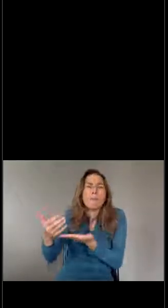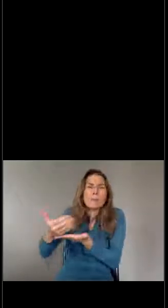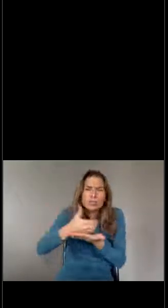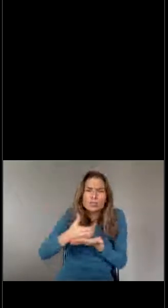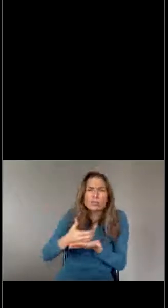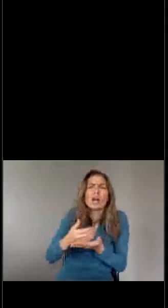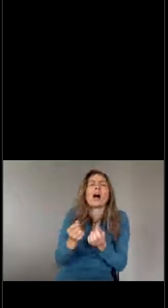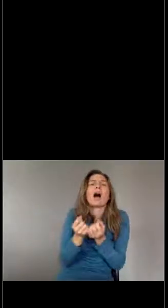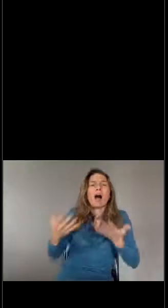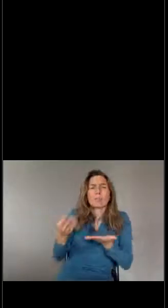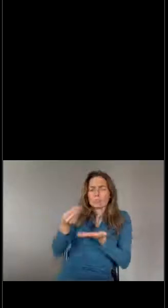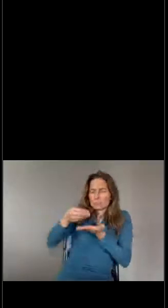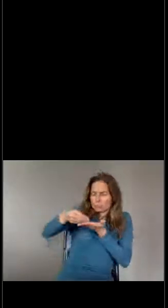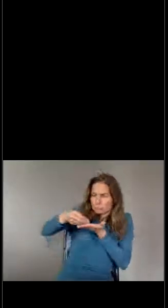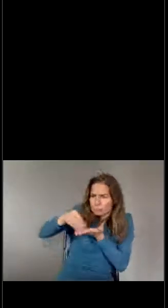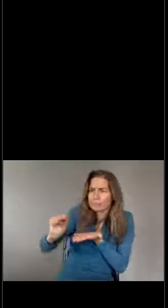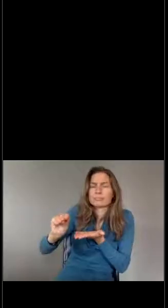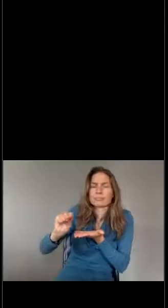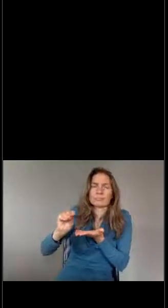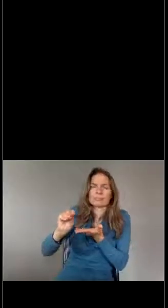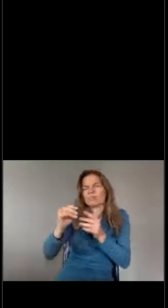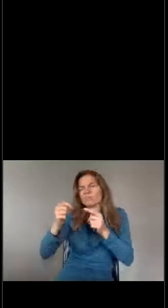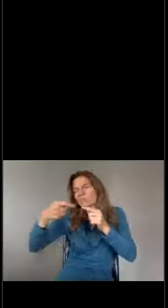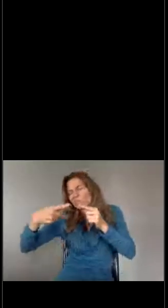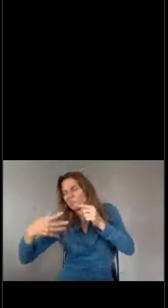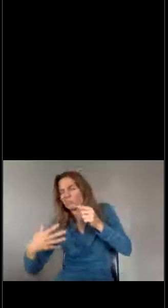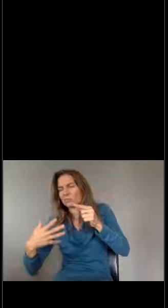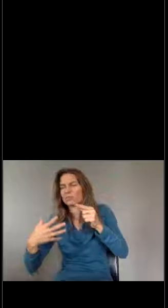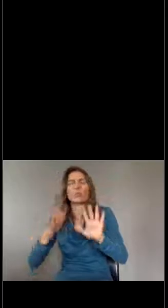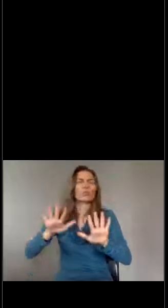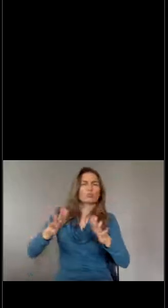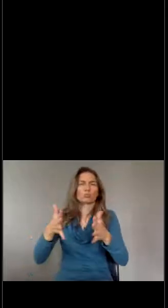It gives a rough total amount without specifying the spending